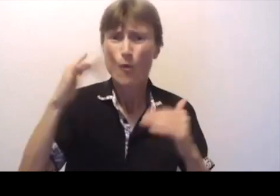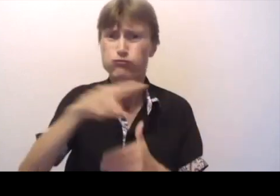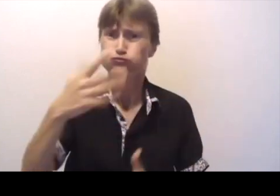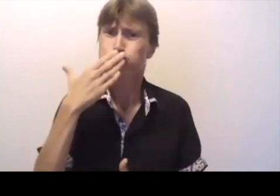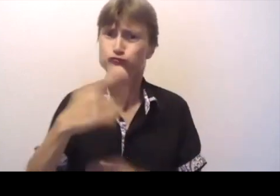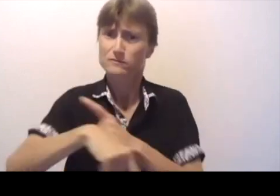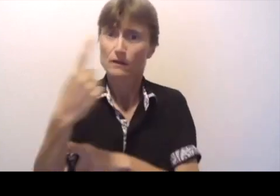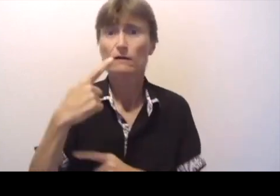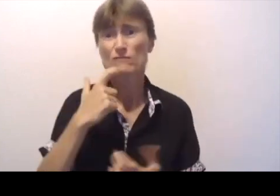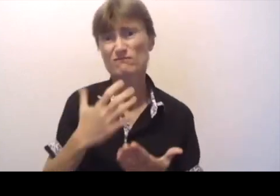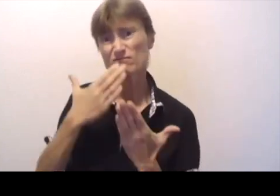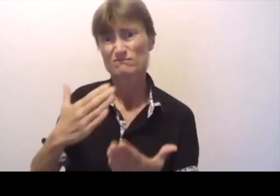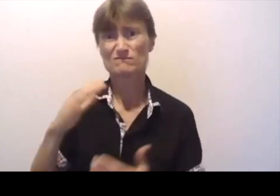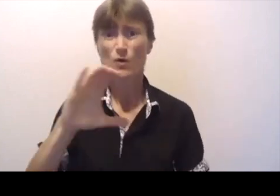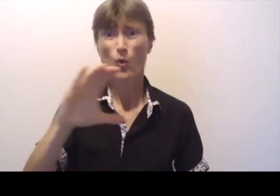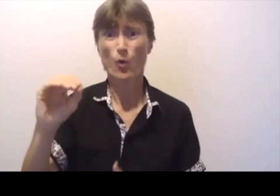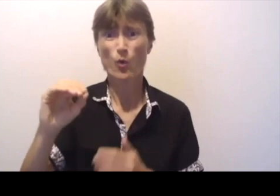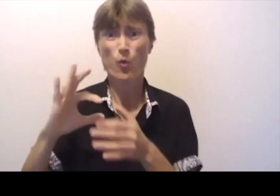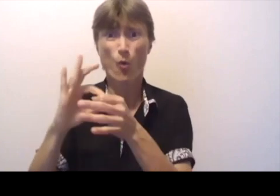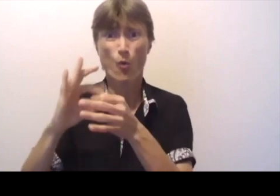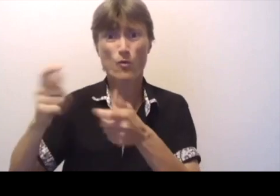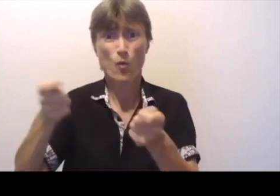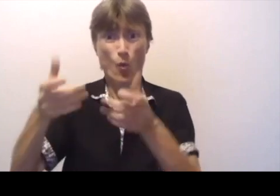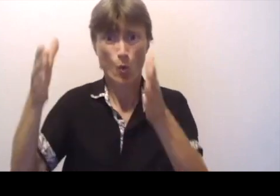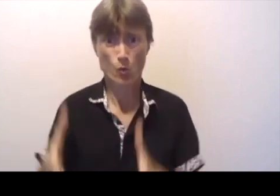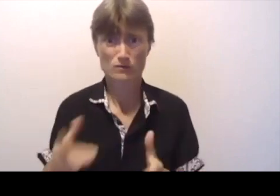ontario basic income network and the calgary basic income you